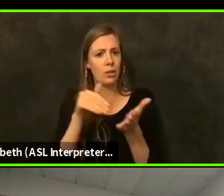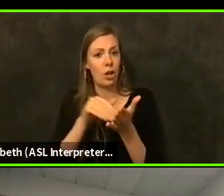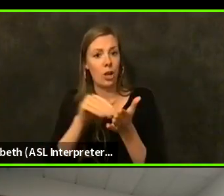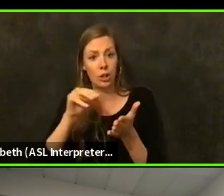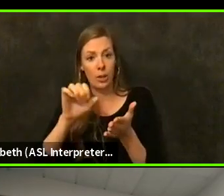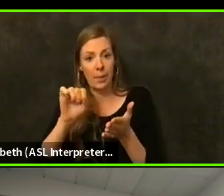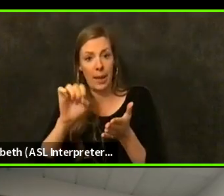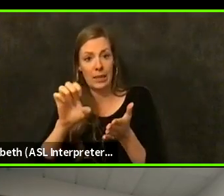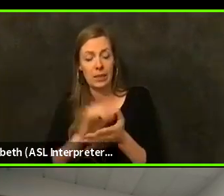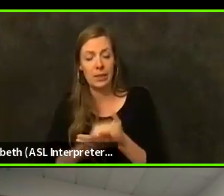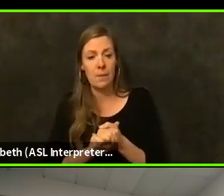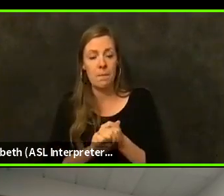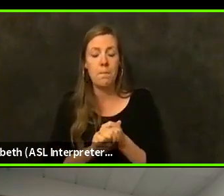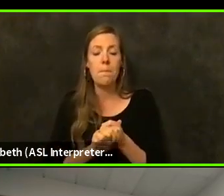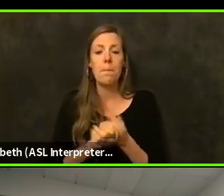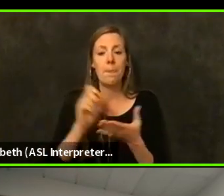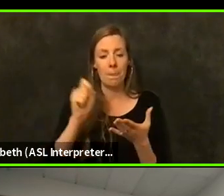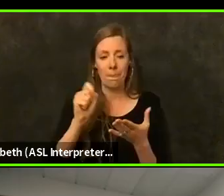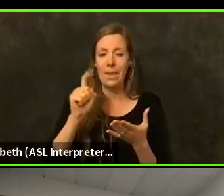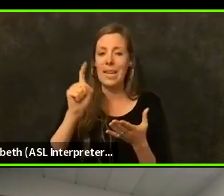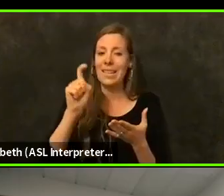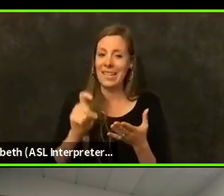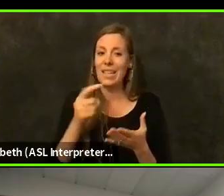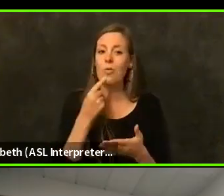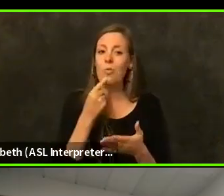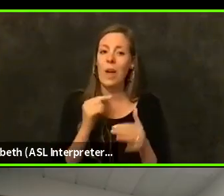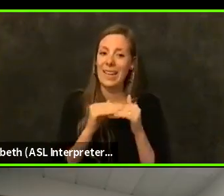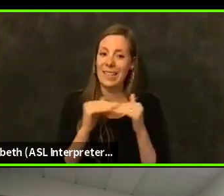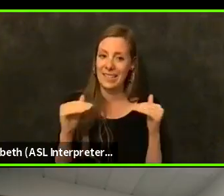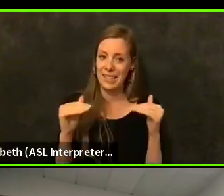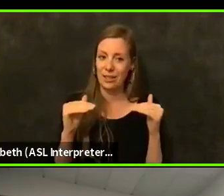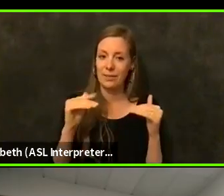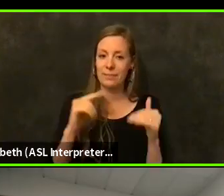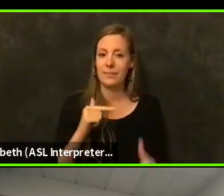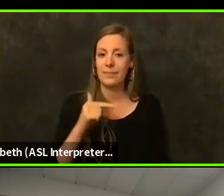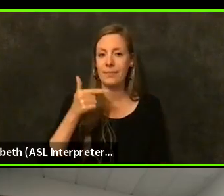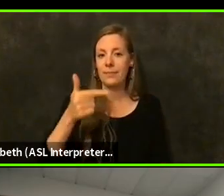Yeah, we do need to be in the red hair and in to turn this over to our deputy county